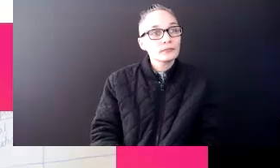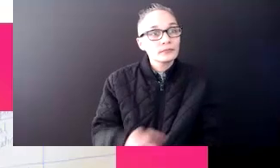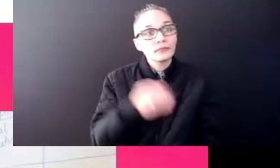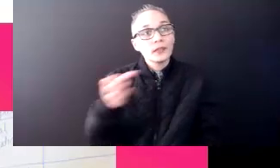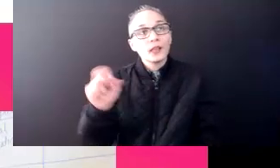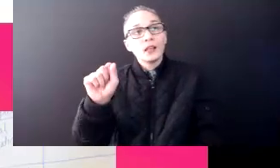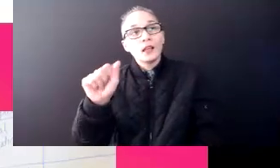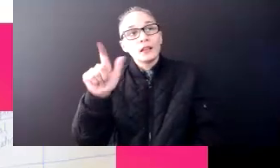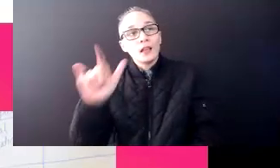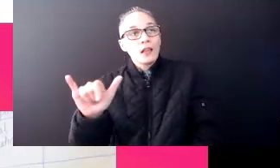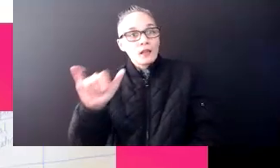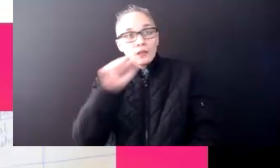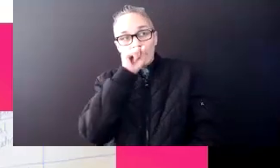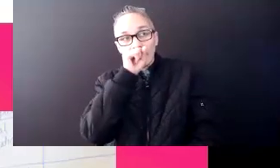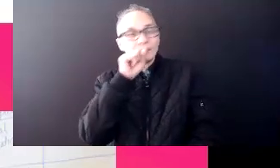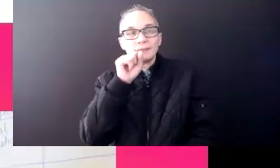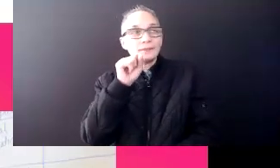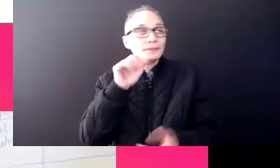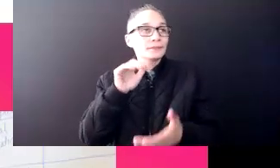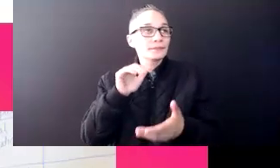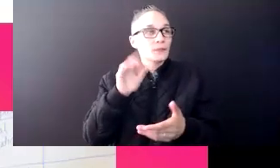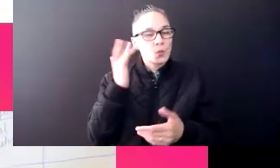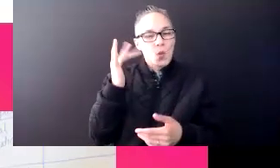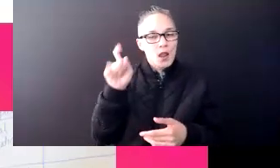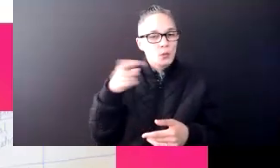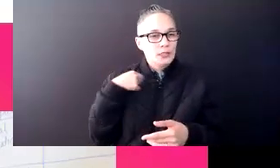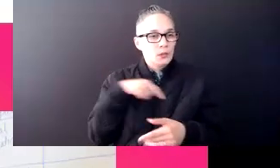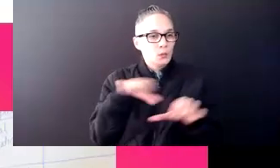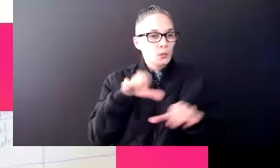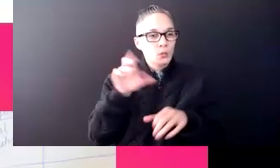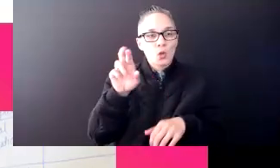So why do we have to do RSI? Why should we do RSI?